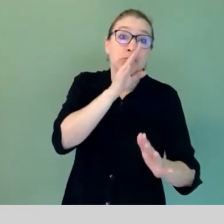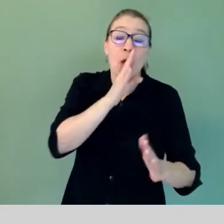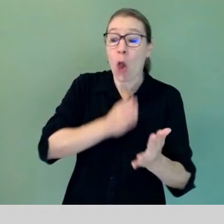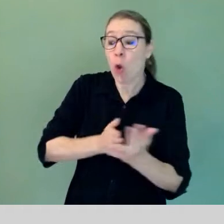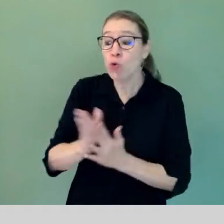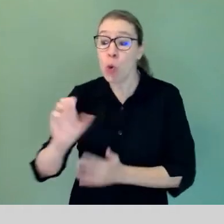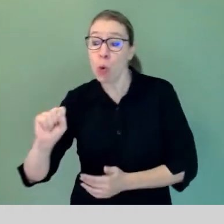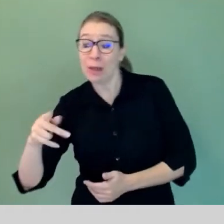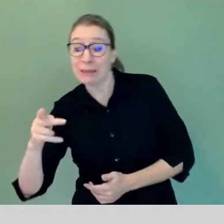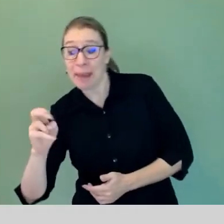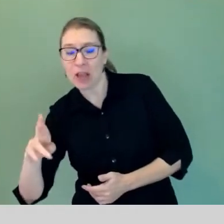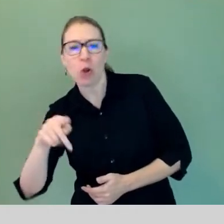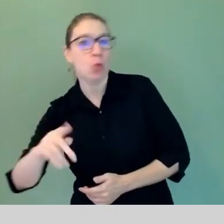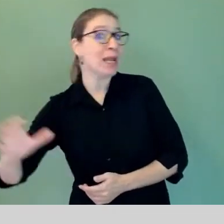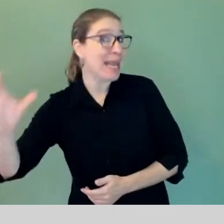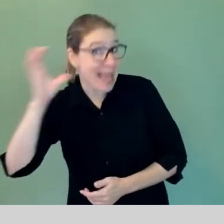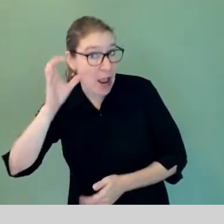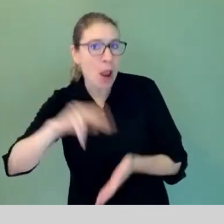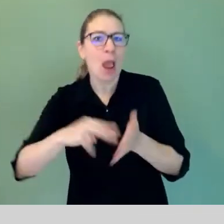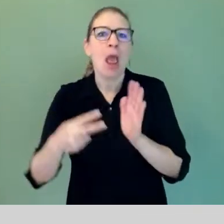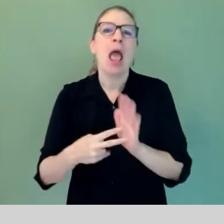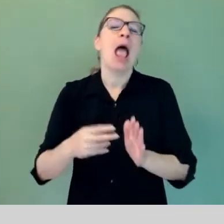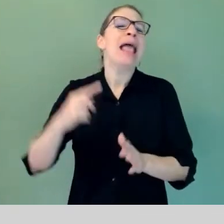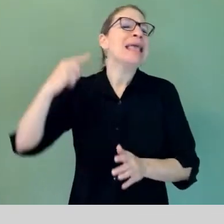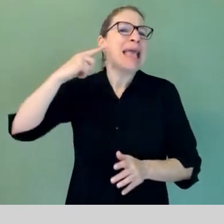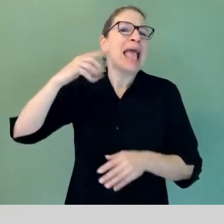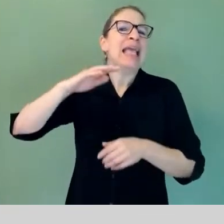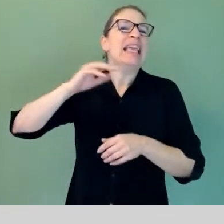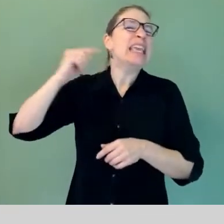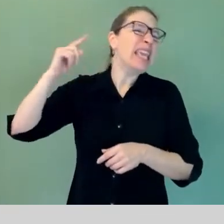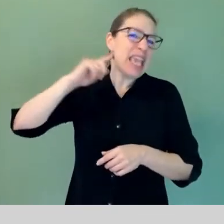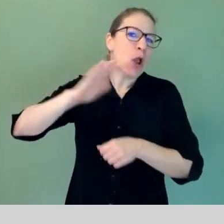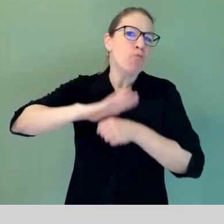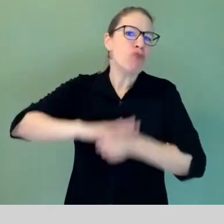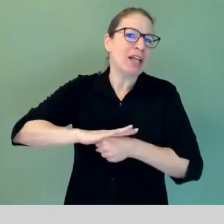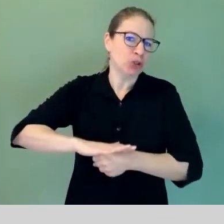through the speakers, what that does is it creates ear pressure signals.